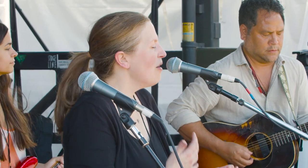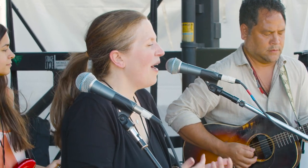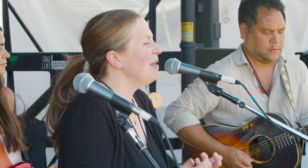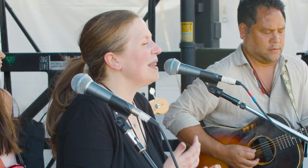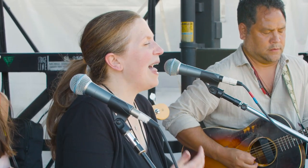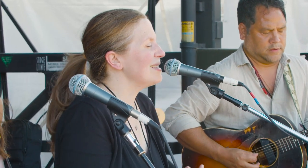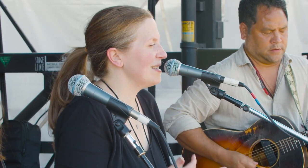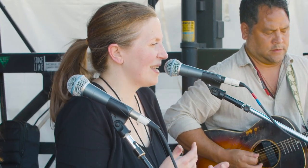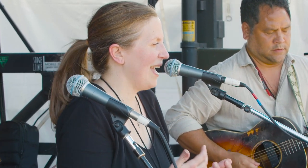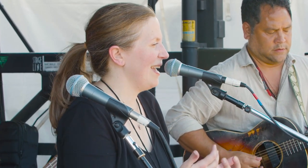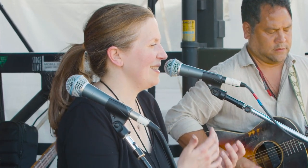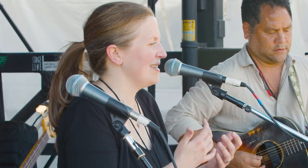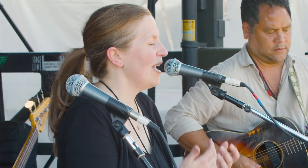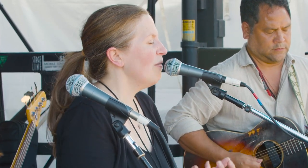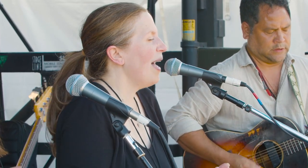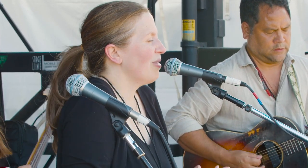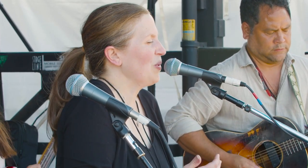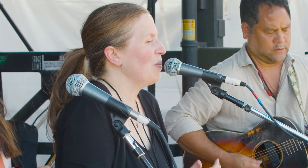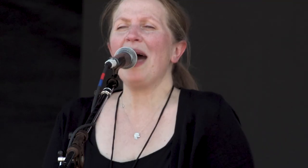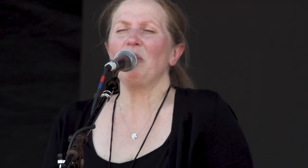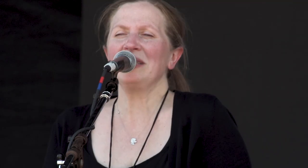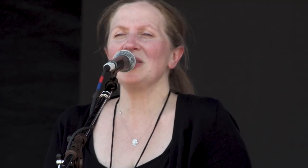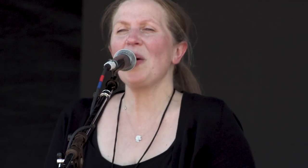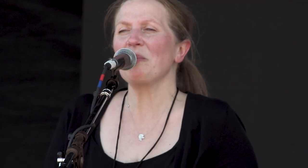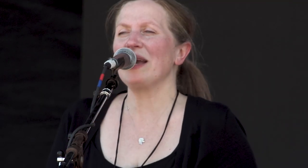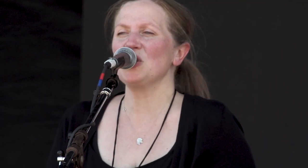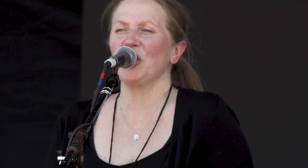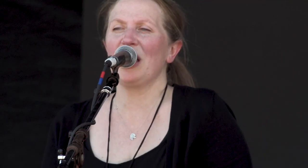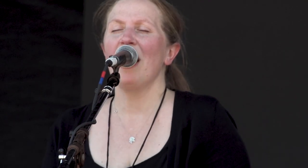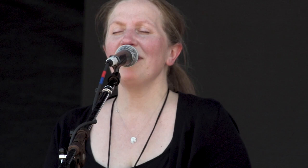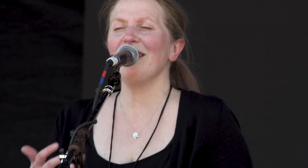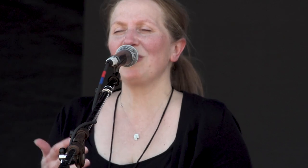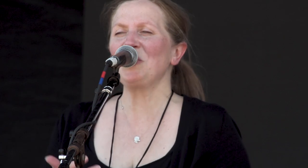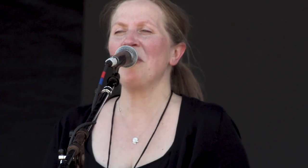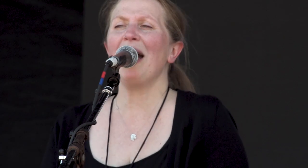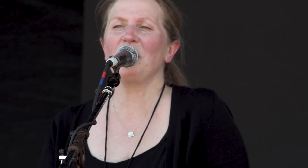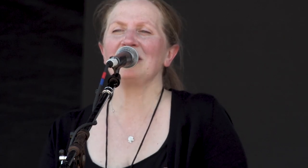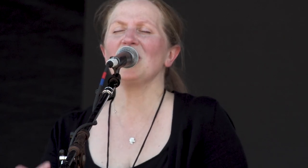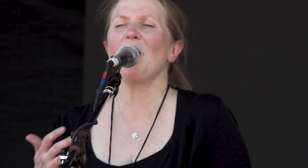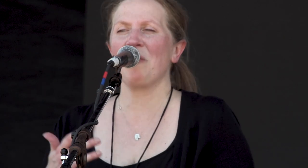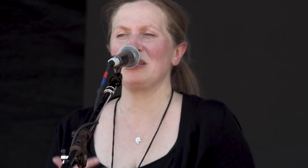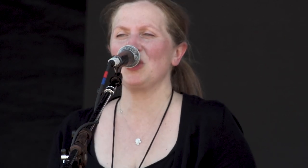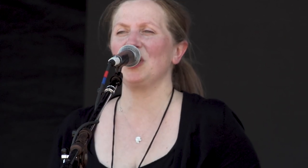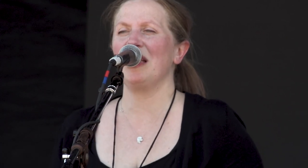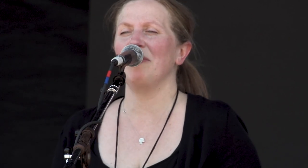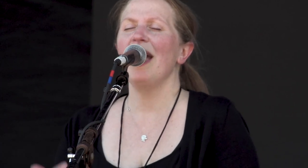Find molasses candy Fly through my window, my sugar lump